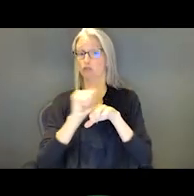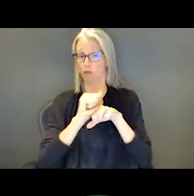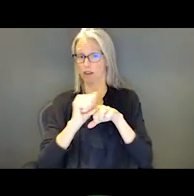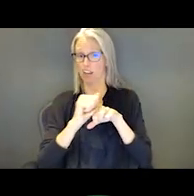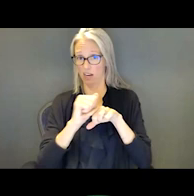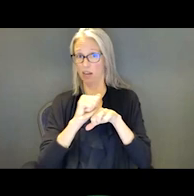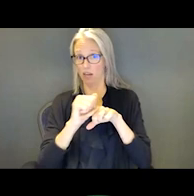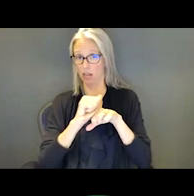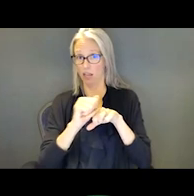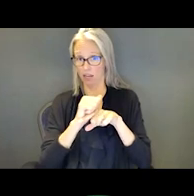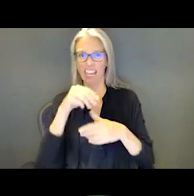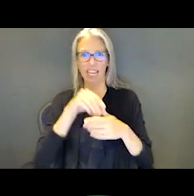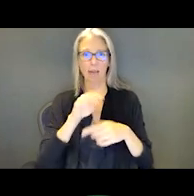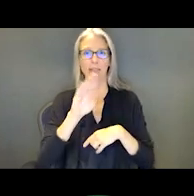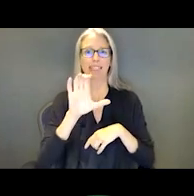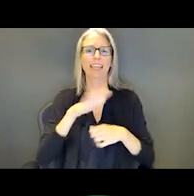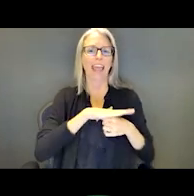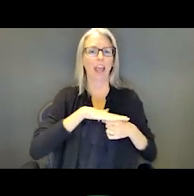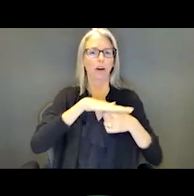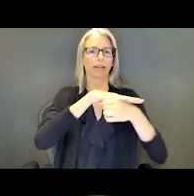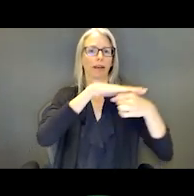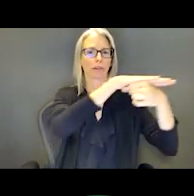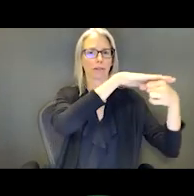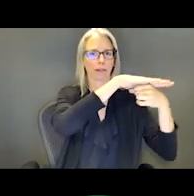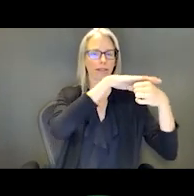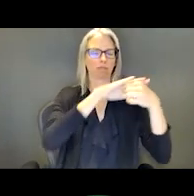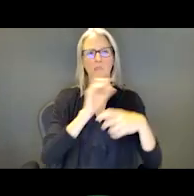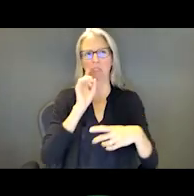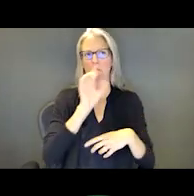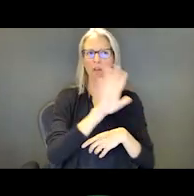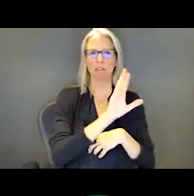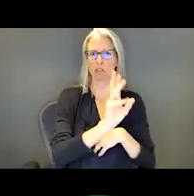the province and they connected with local disability.